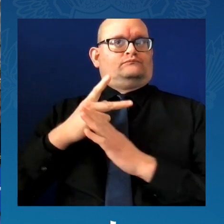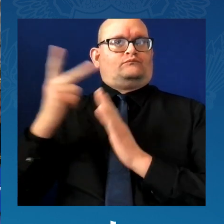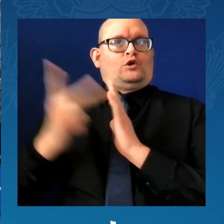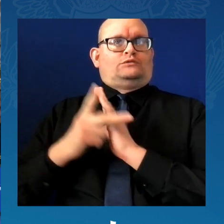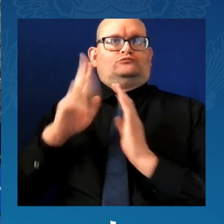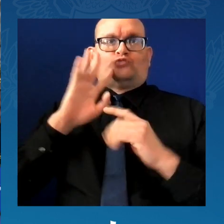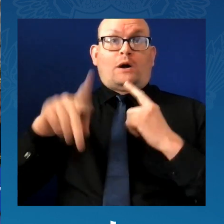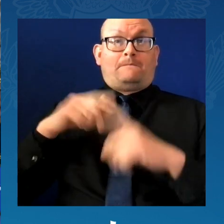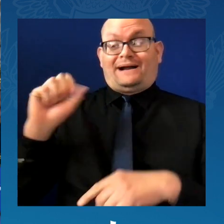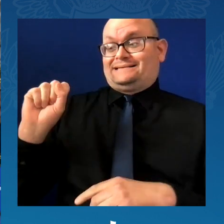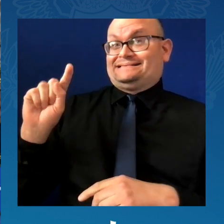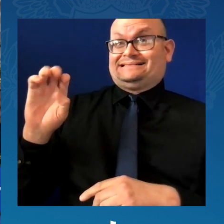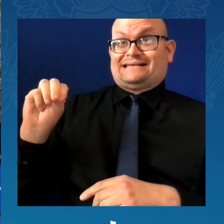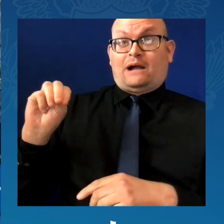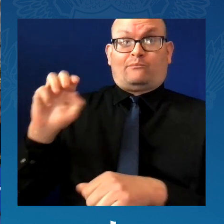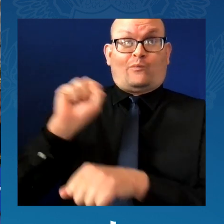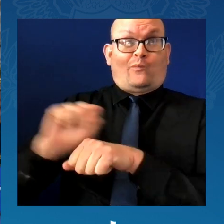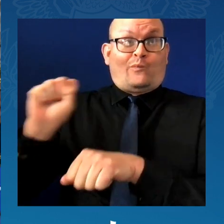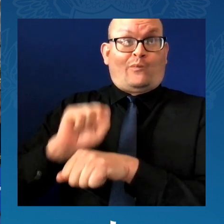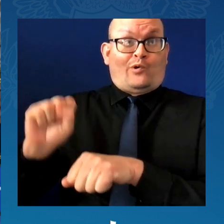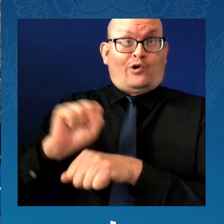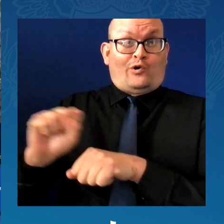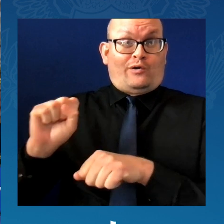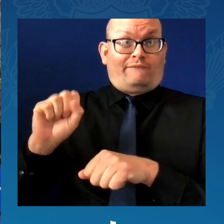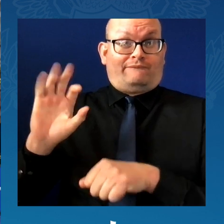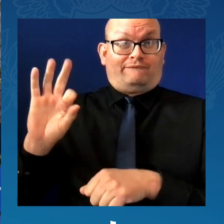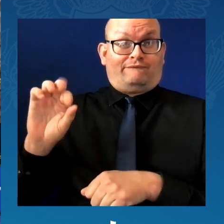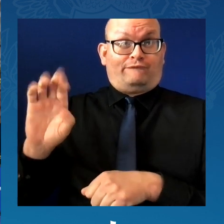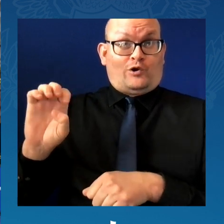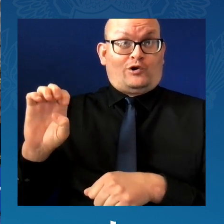So as I noted earlier, a highly trained and.